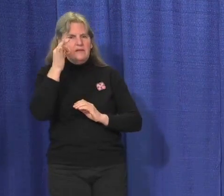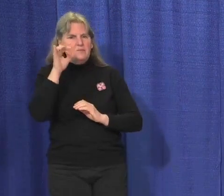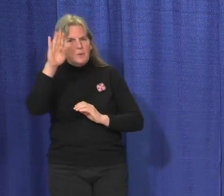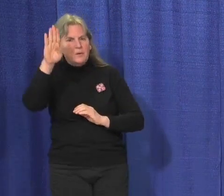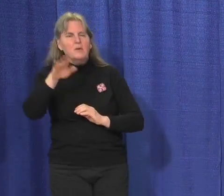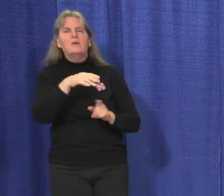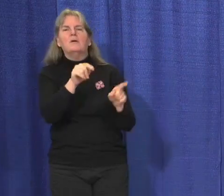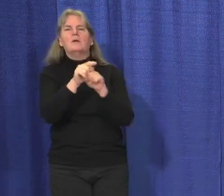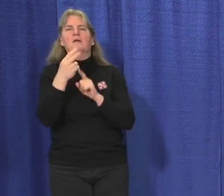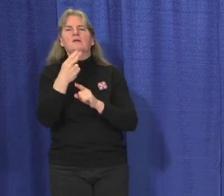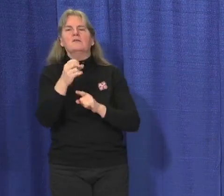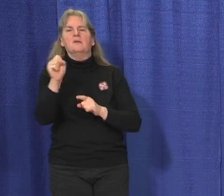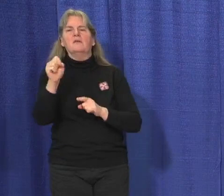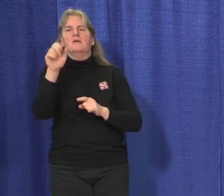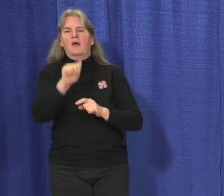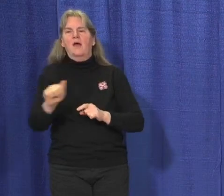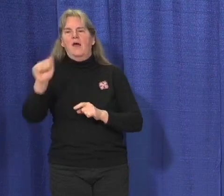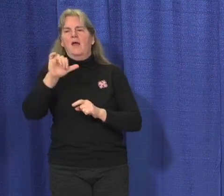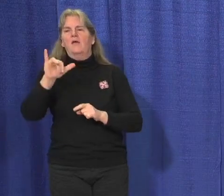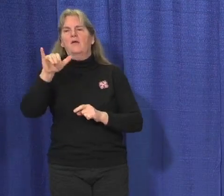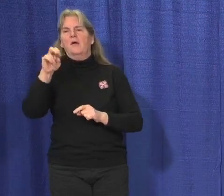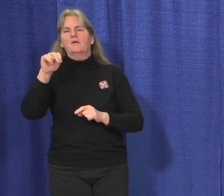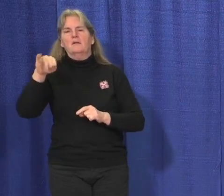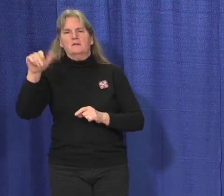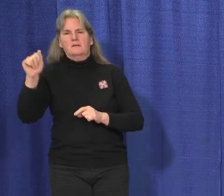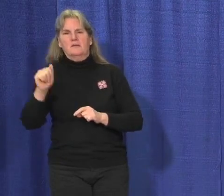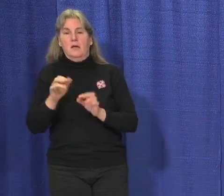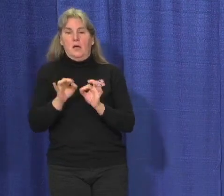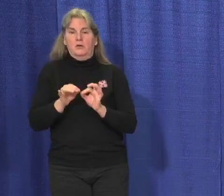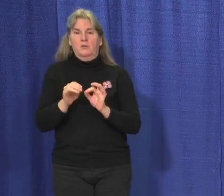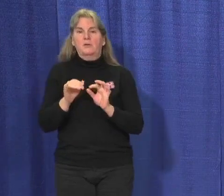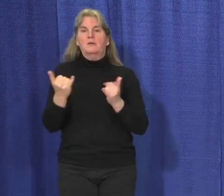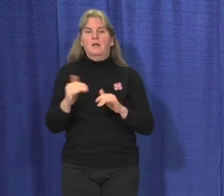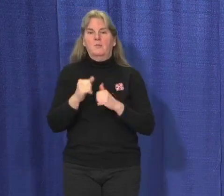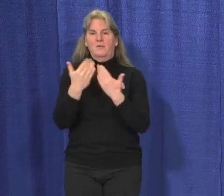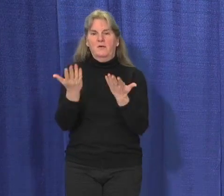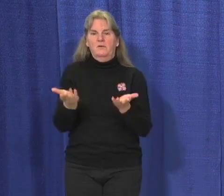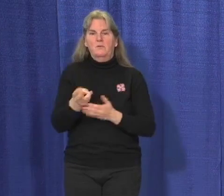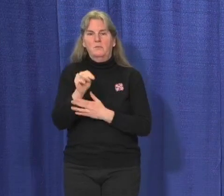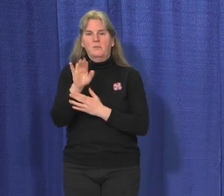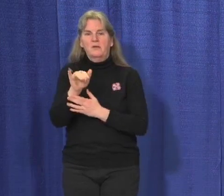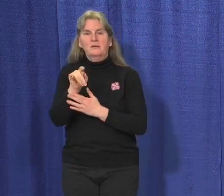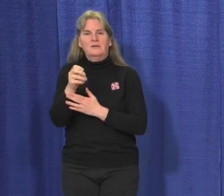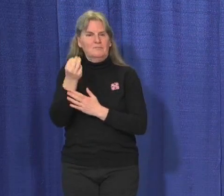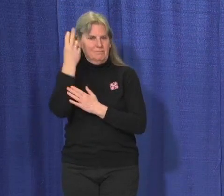Facebook or HSS@YUKON.ca. Sign language interpretation is